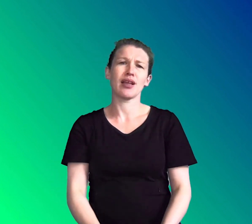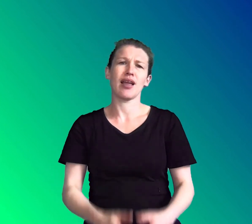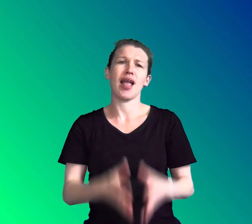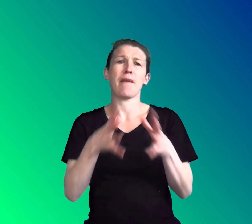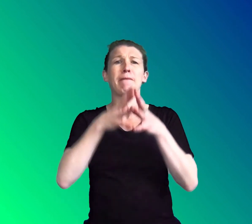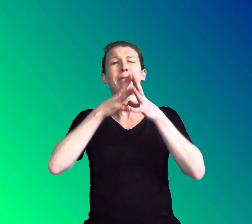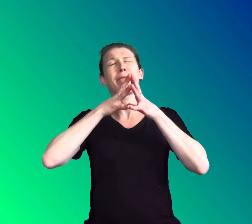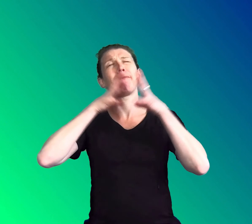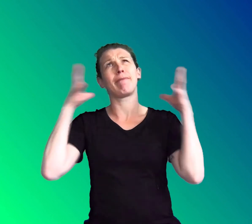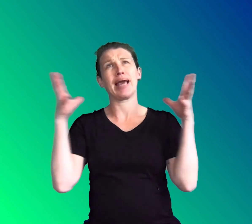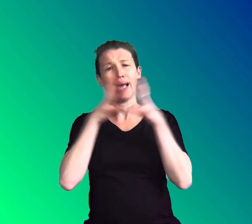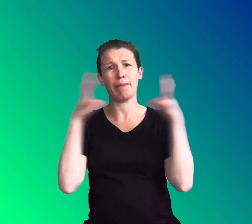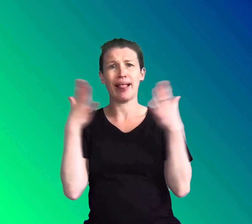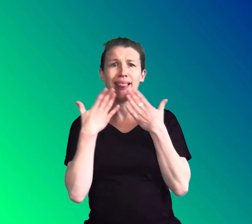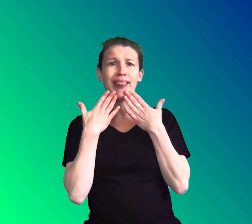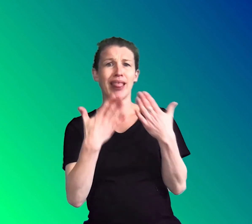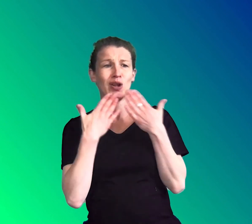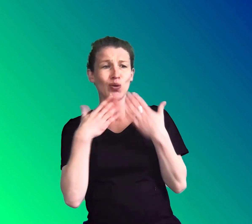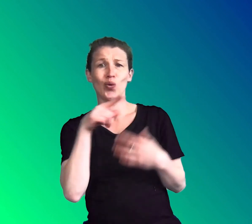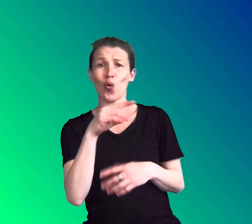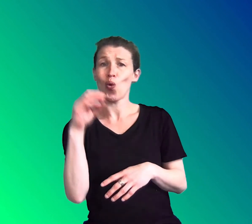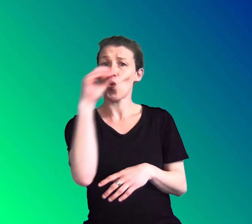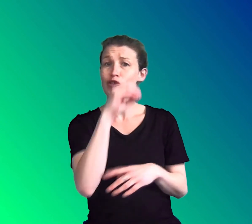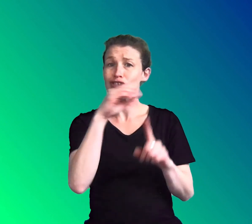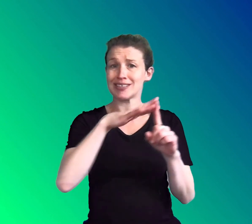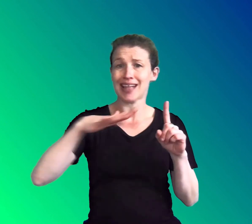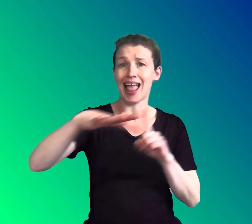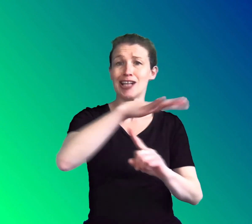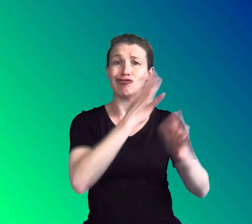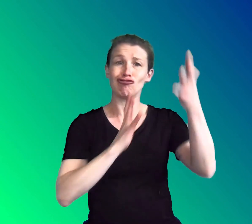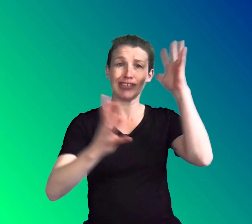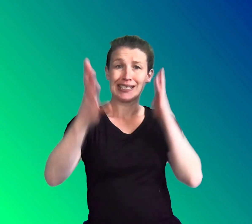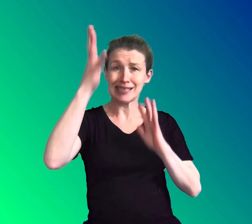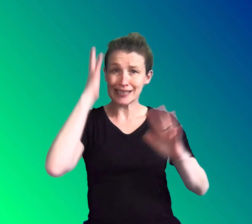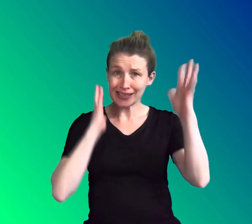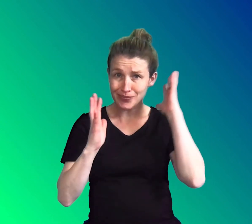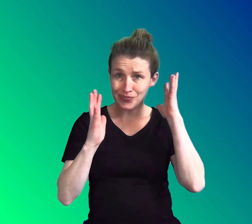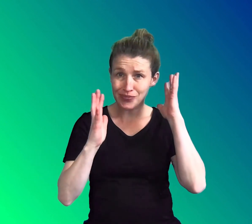Massive thanks to Orokonui Eco Sanctuary,